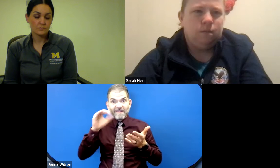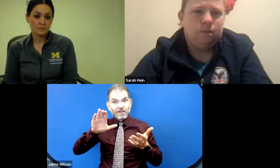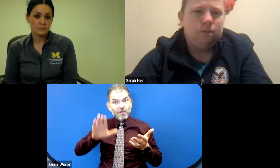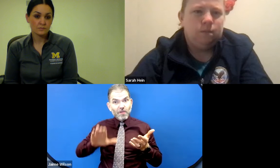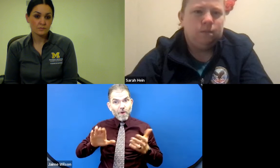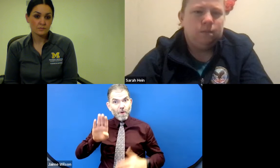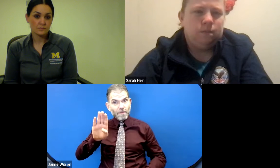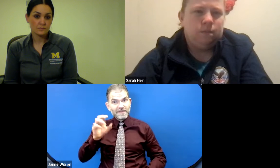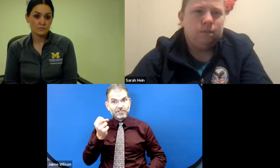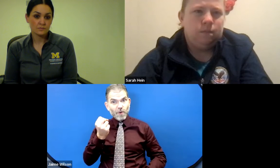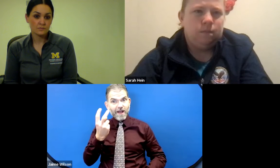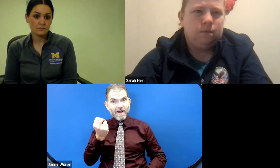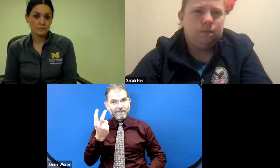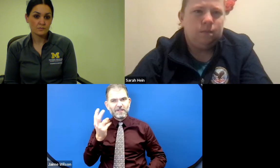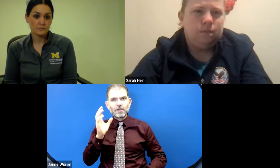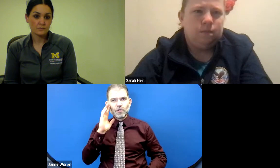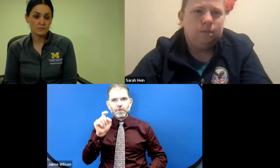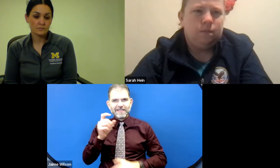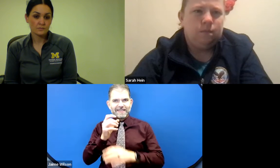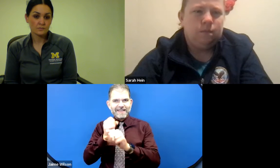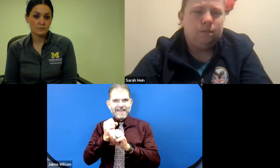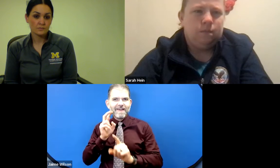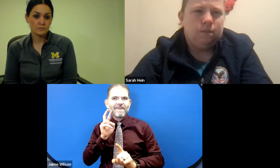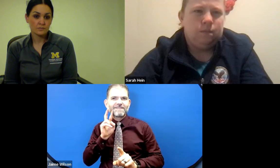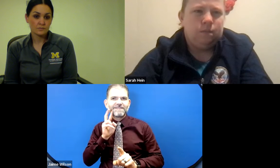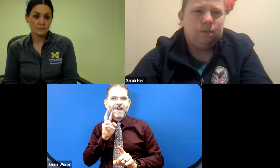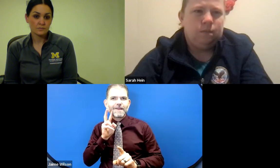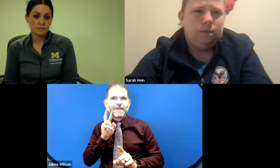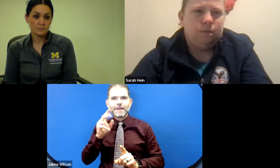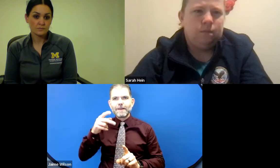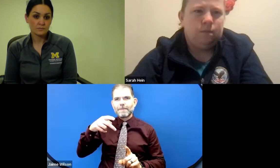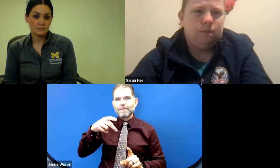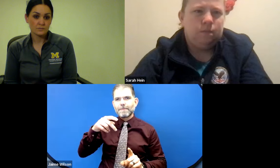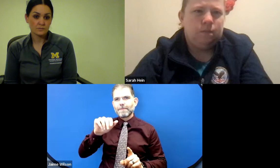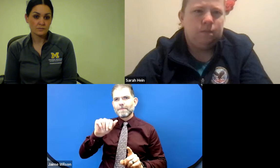ASL Interpreter: and use that tool ASL Interpreter: potentially identify a low level of B 12.